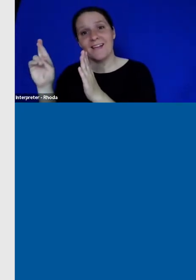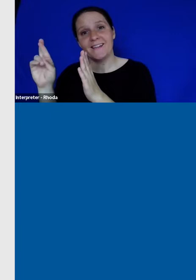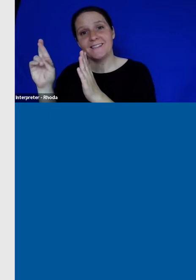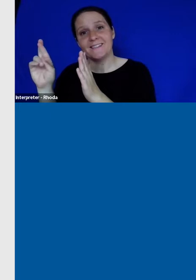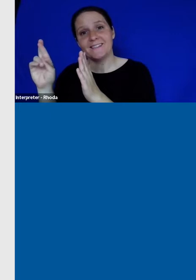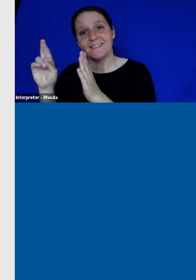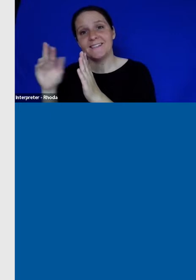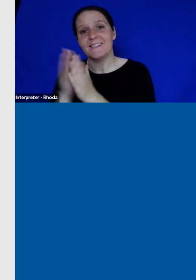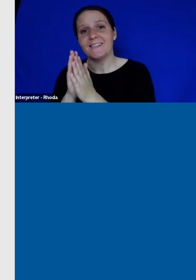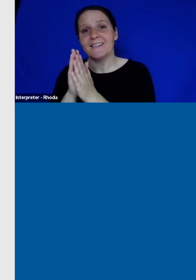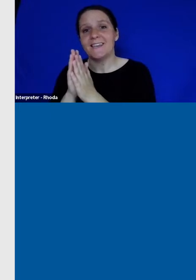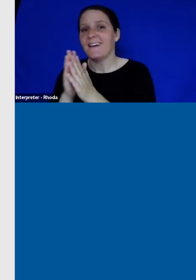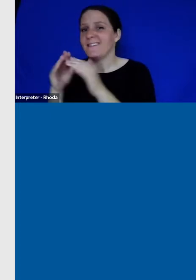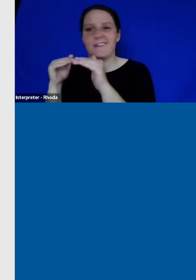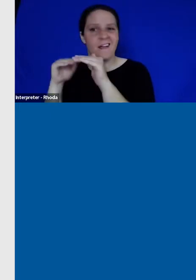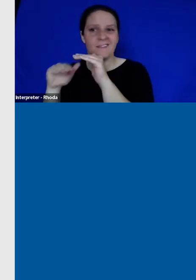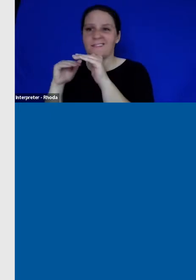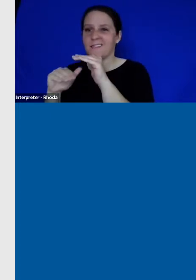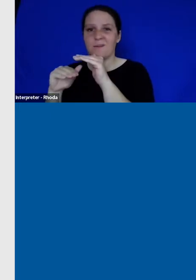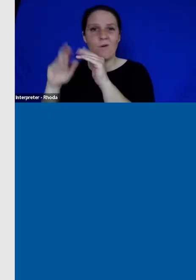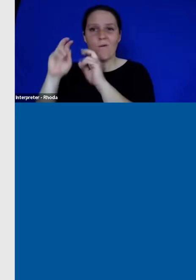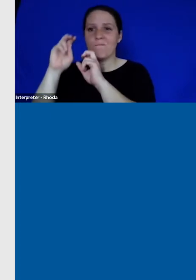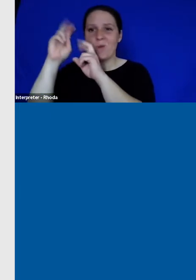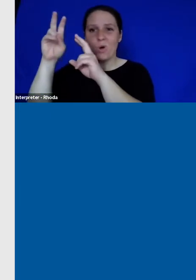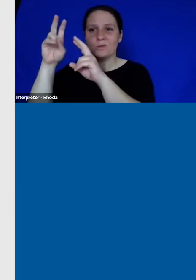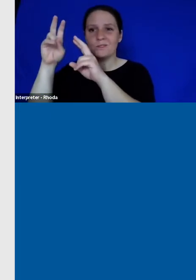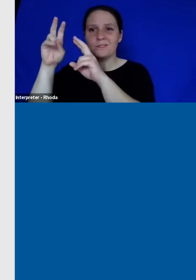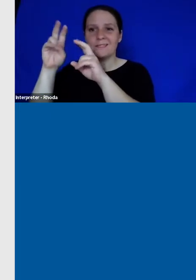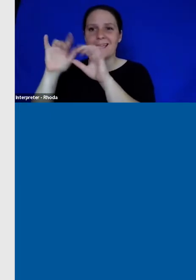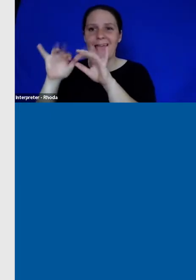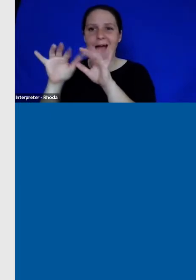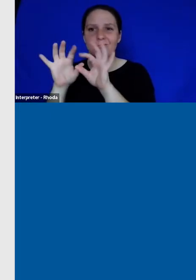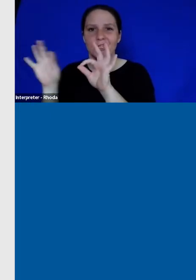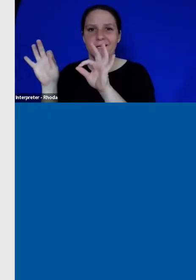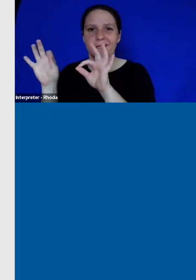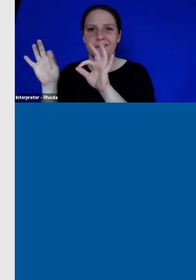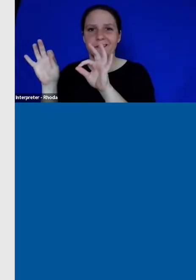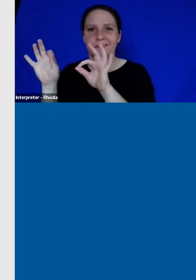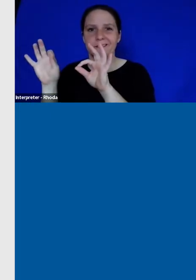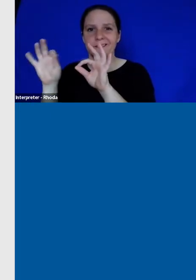So we're using a lot of italic, bold emojis for screen reading purposes.